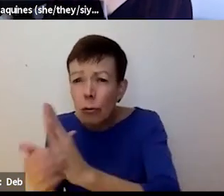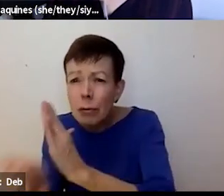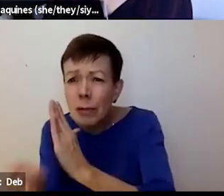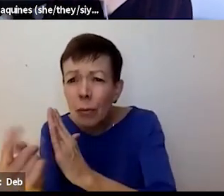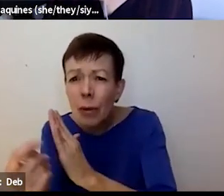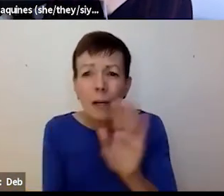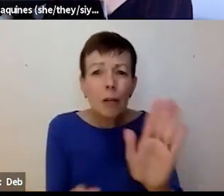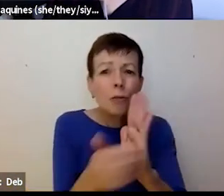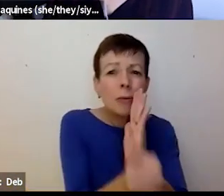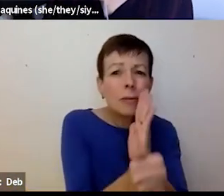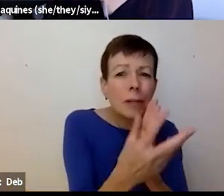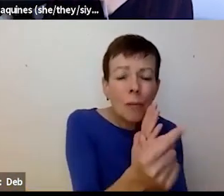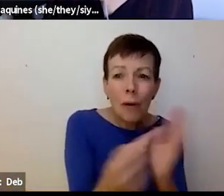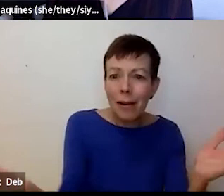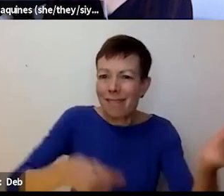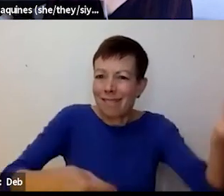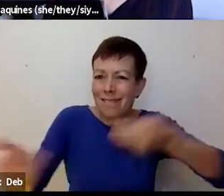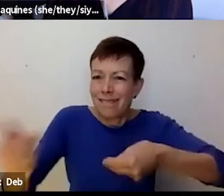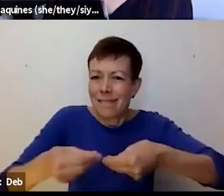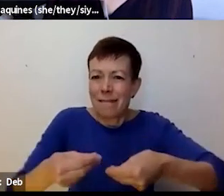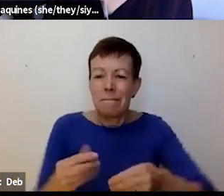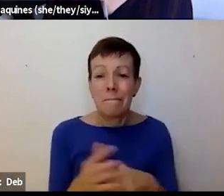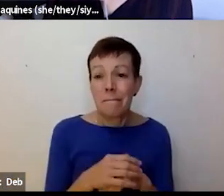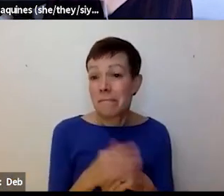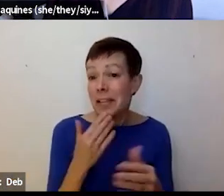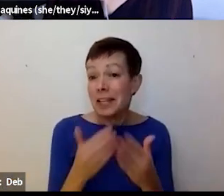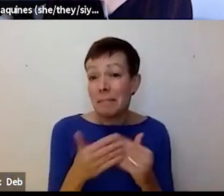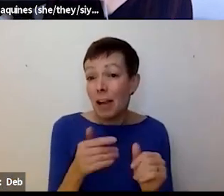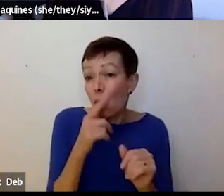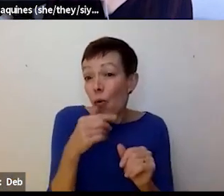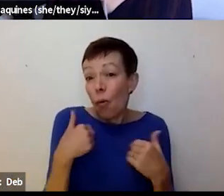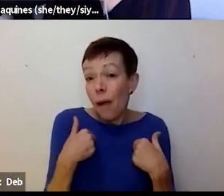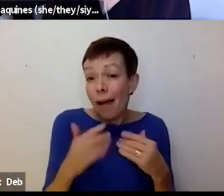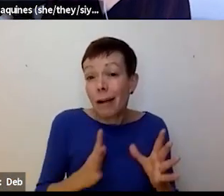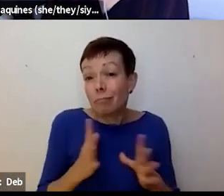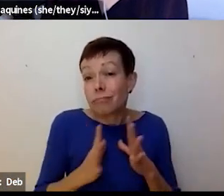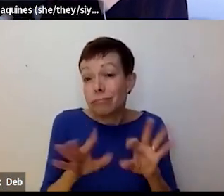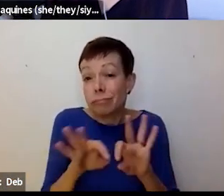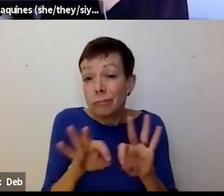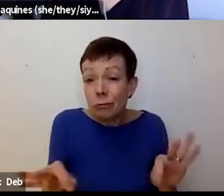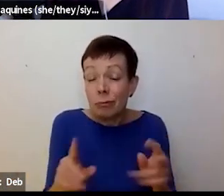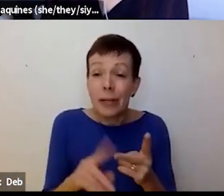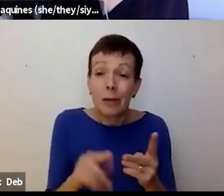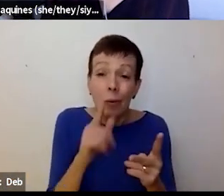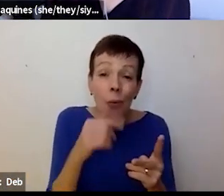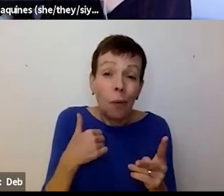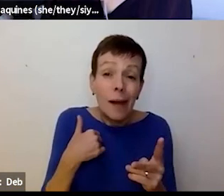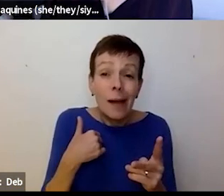and it's not about who has the best grades or who has, you know, you know, and like. And especially,